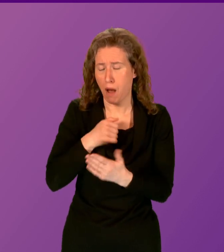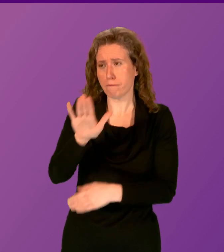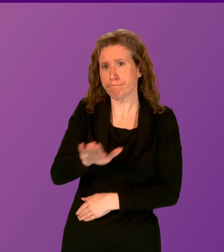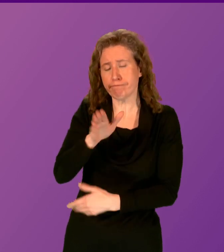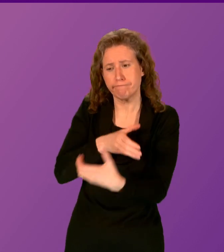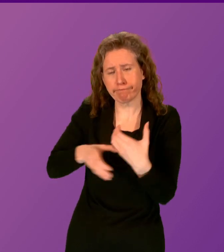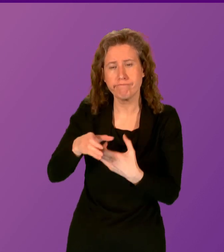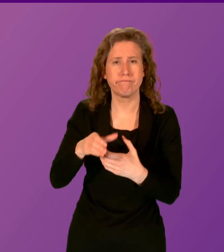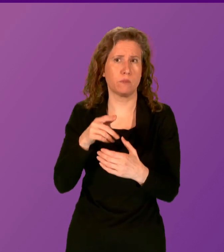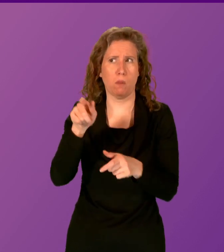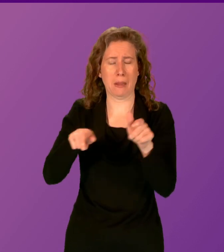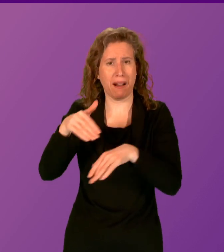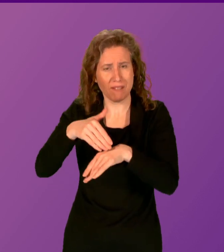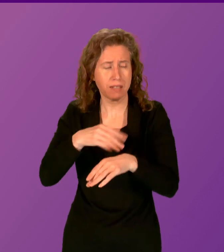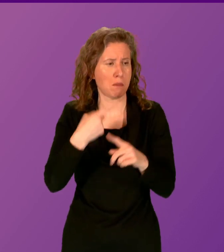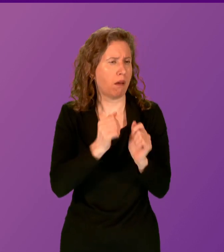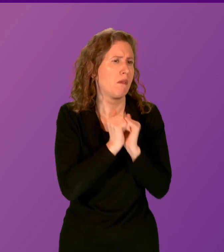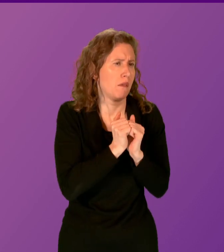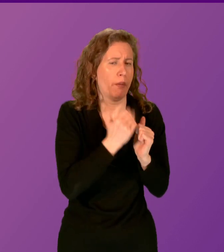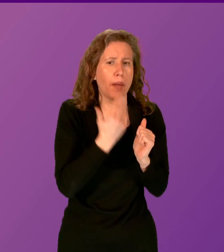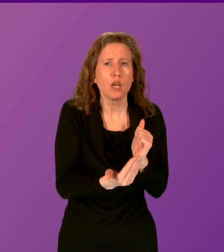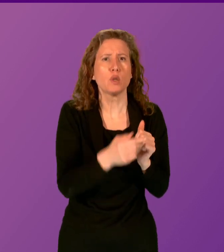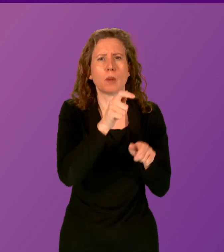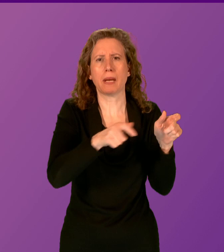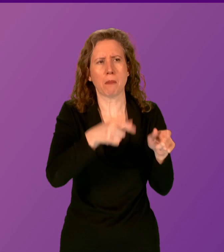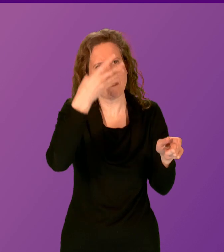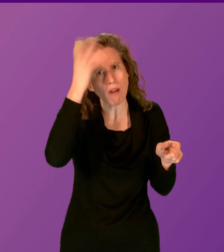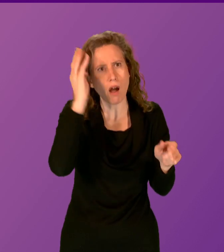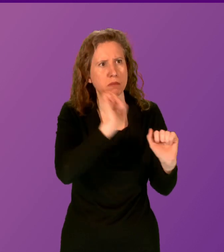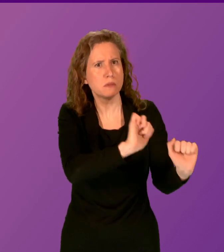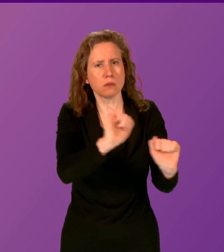many firefighters and other emergency service personnel who responded?